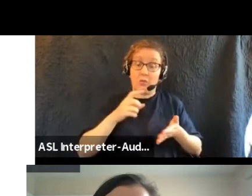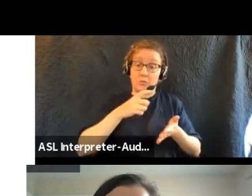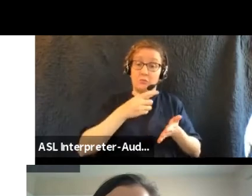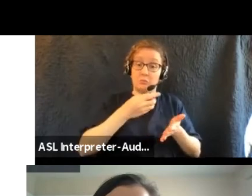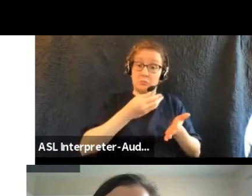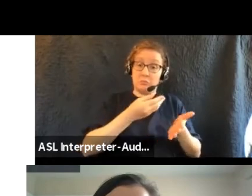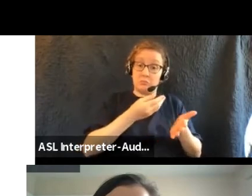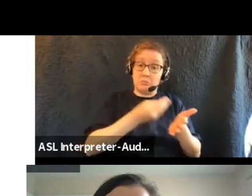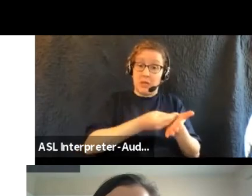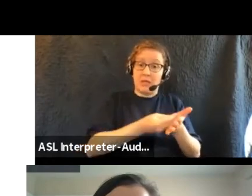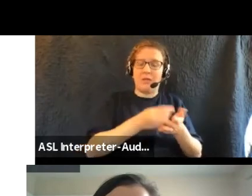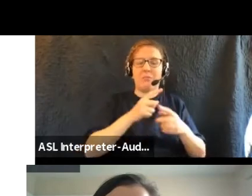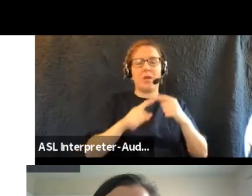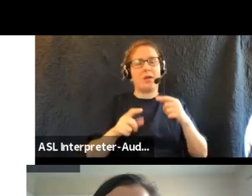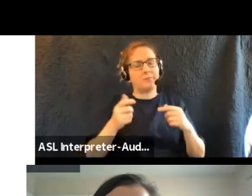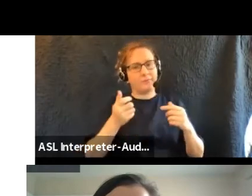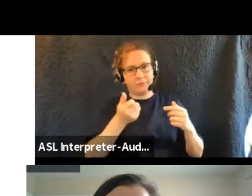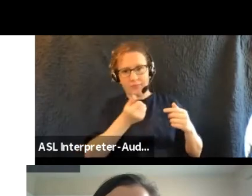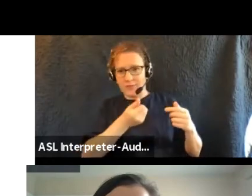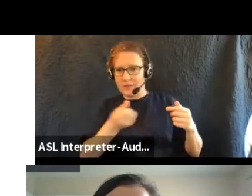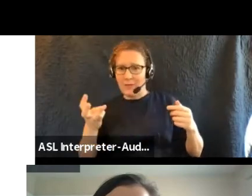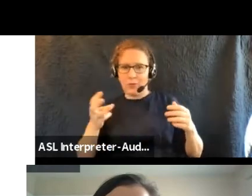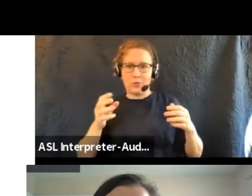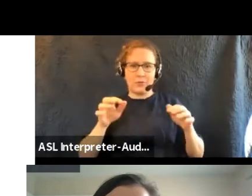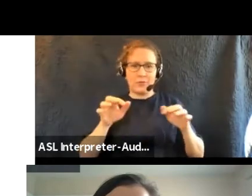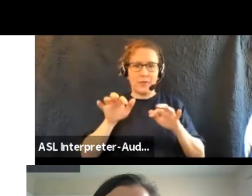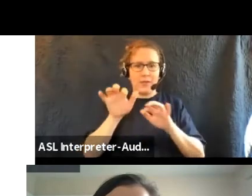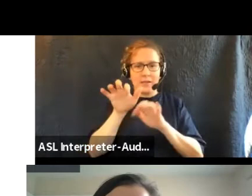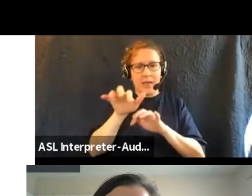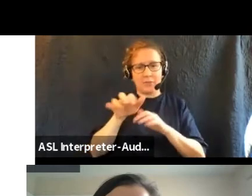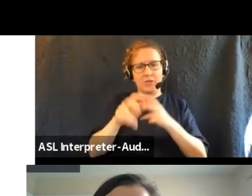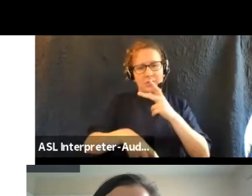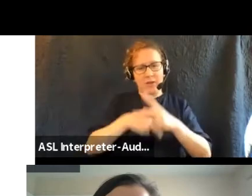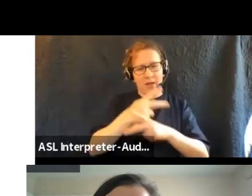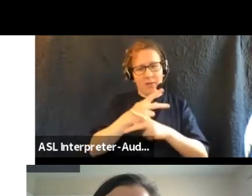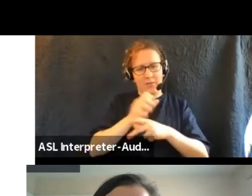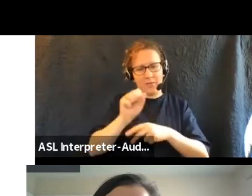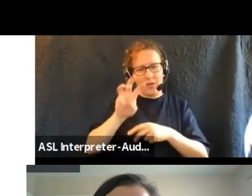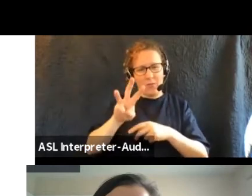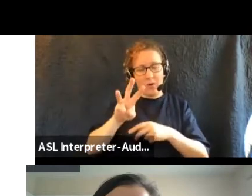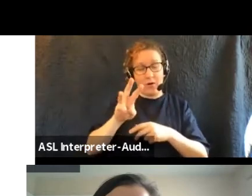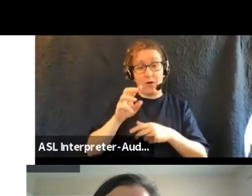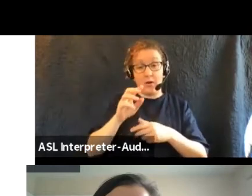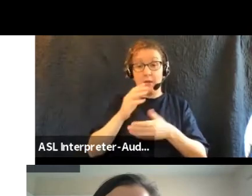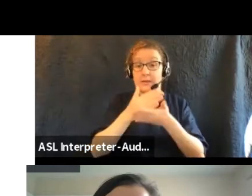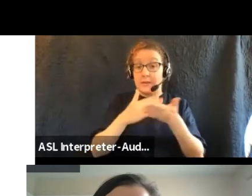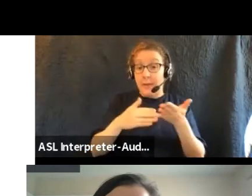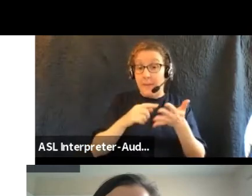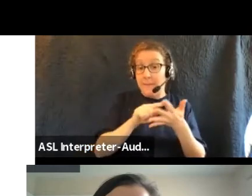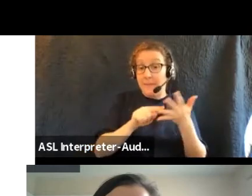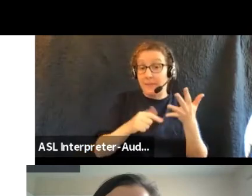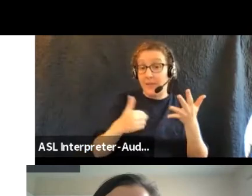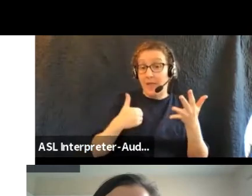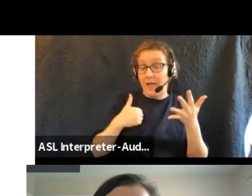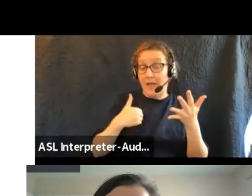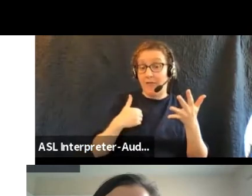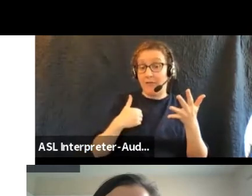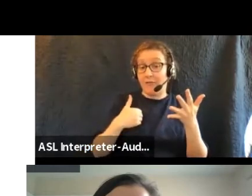There's quite a few captioning types of software, some of which have a free component for a